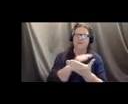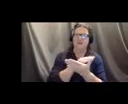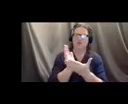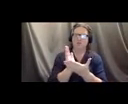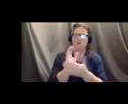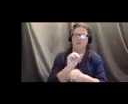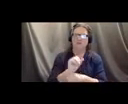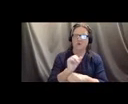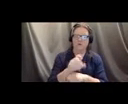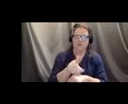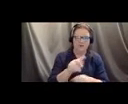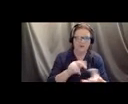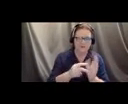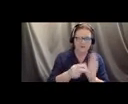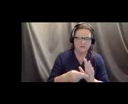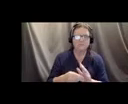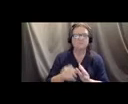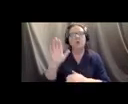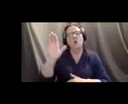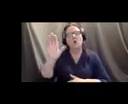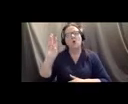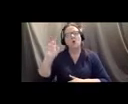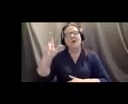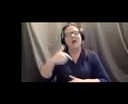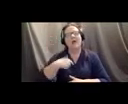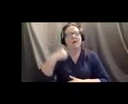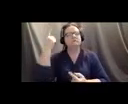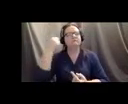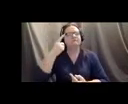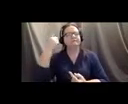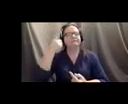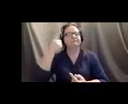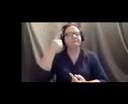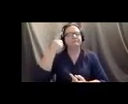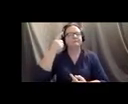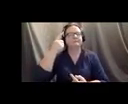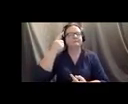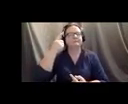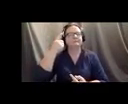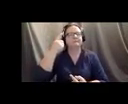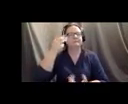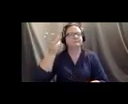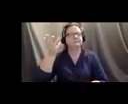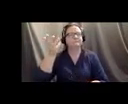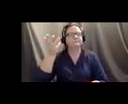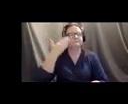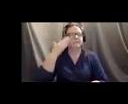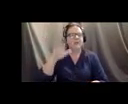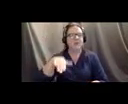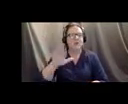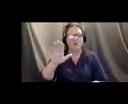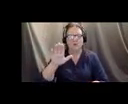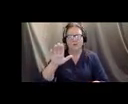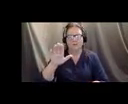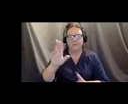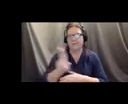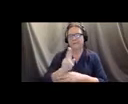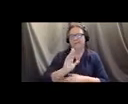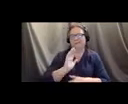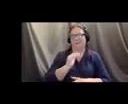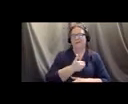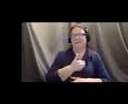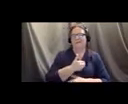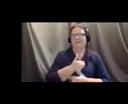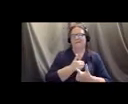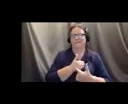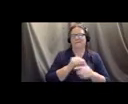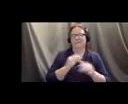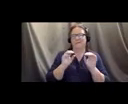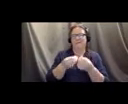Sarah May: I think what I was thinking of -- I'm just going to use our organization